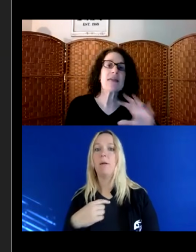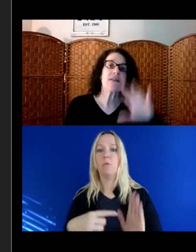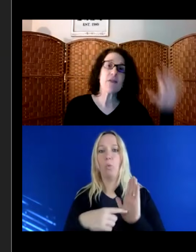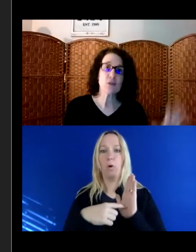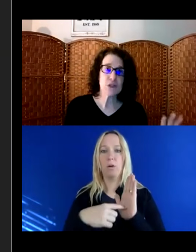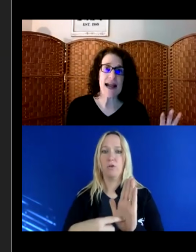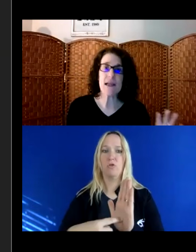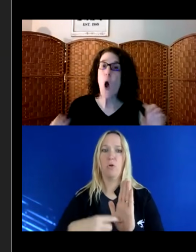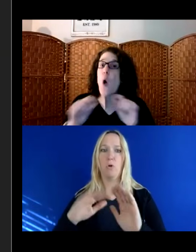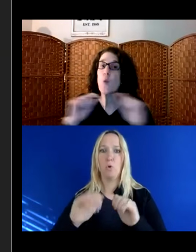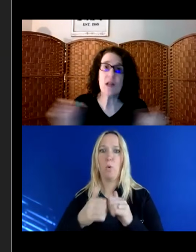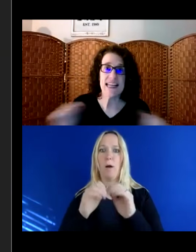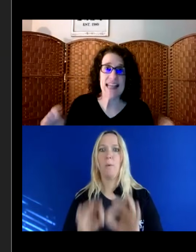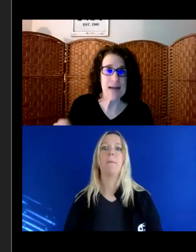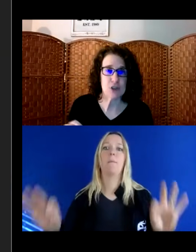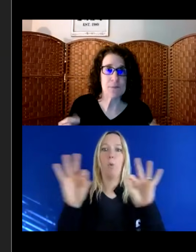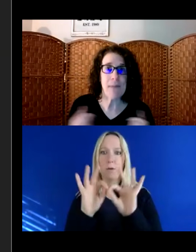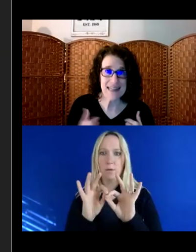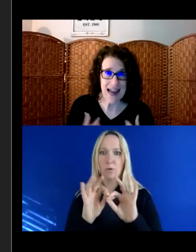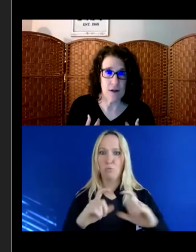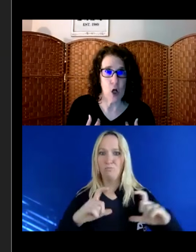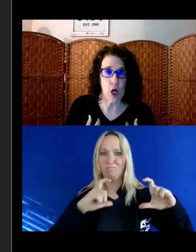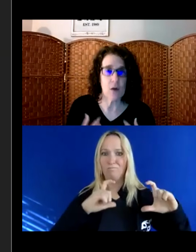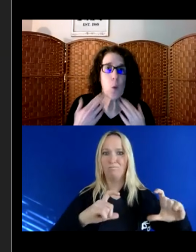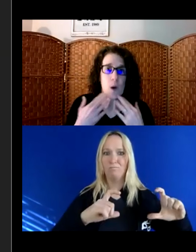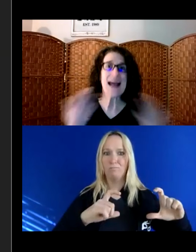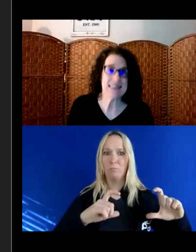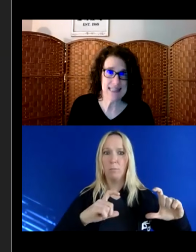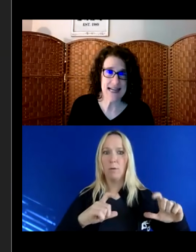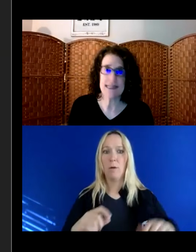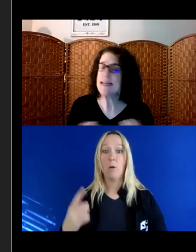And the other side only captioned my dialogue, what I said.